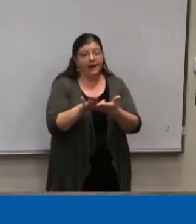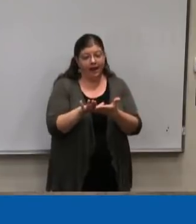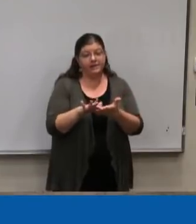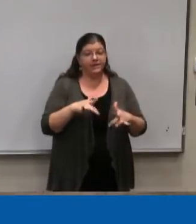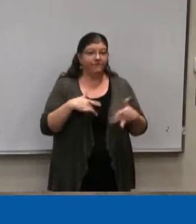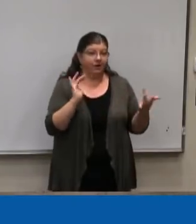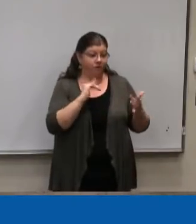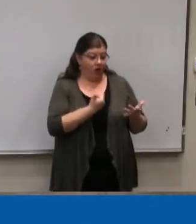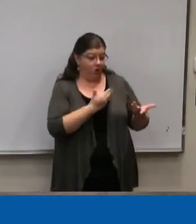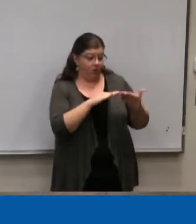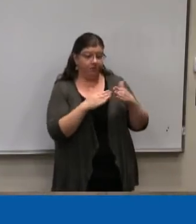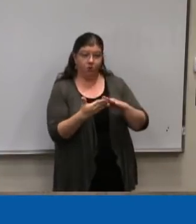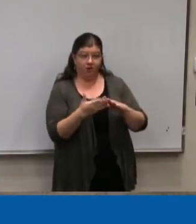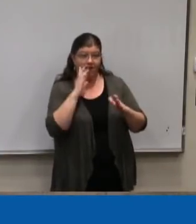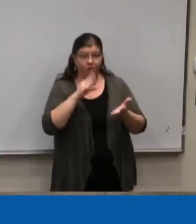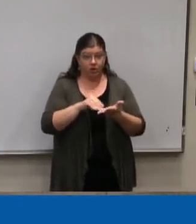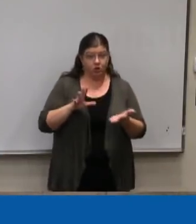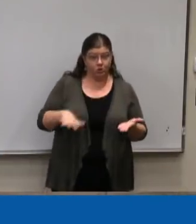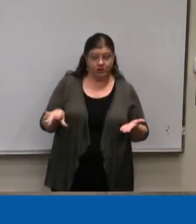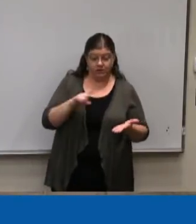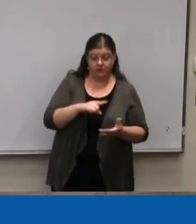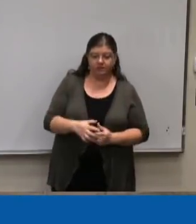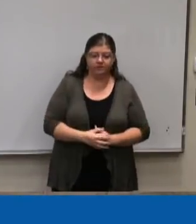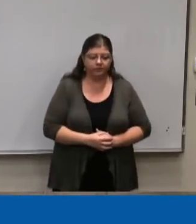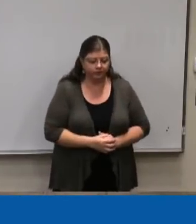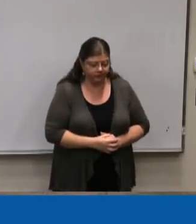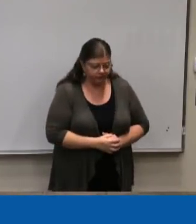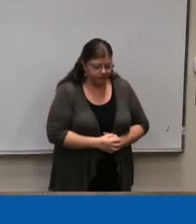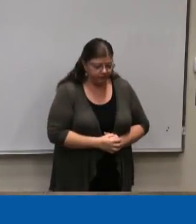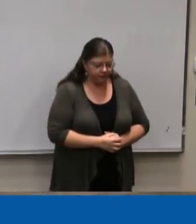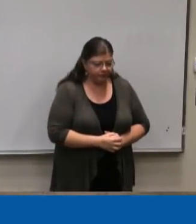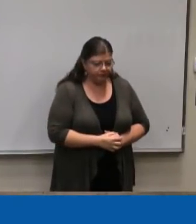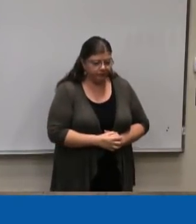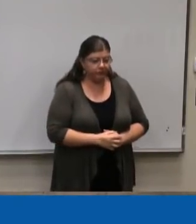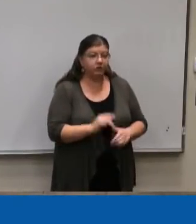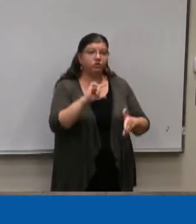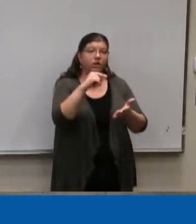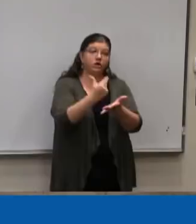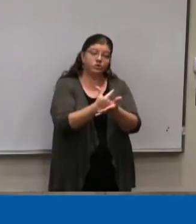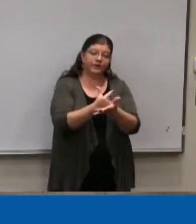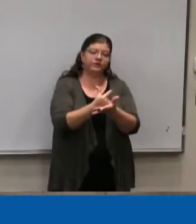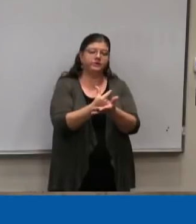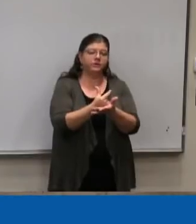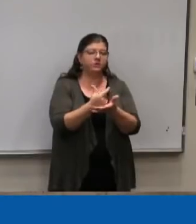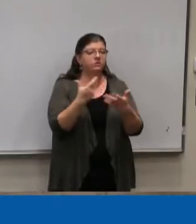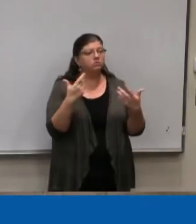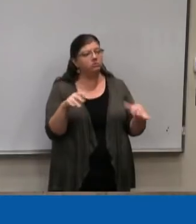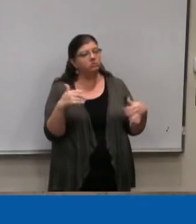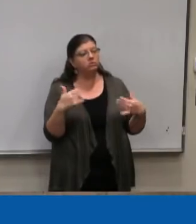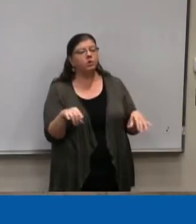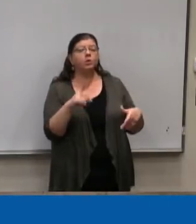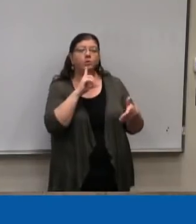for our community and for the students. For commencement, we've really talked about you know,